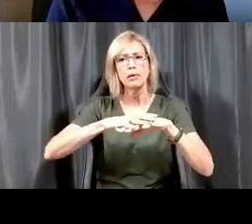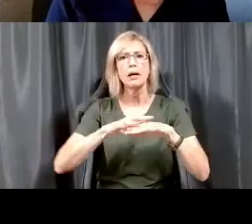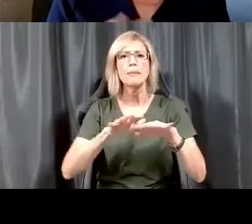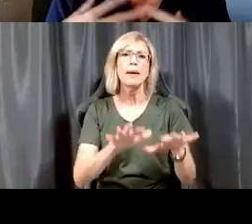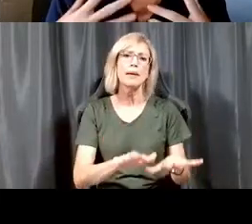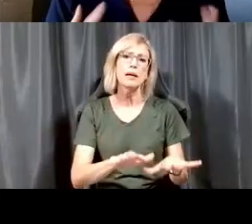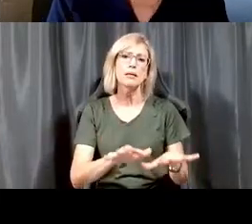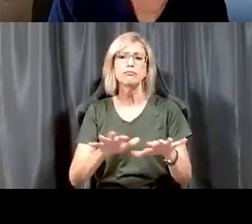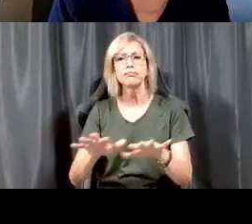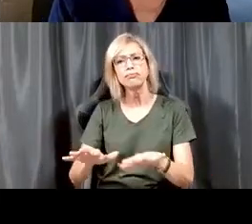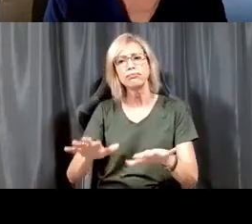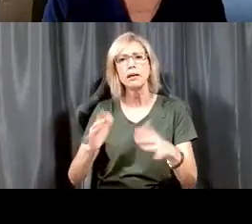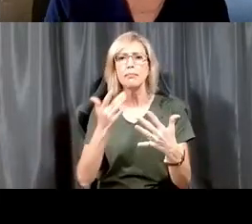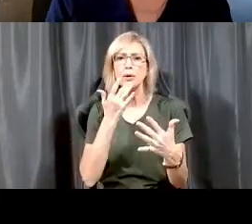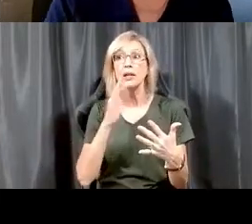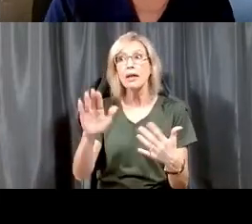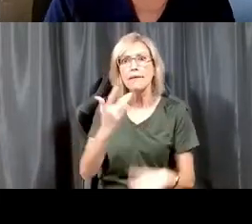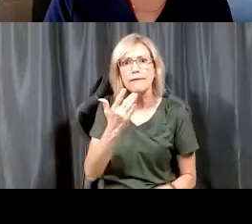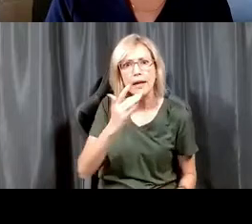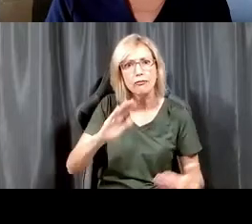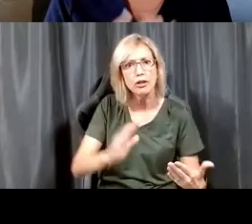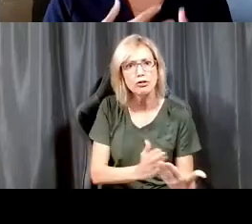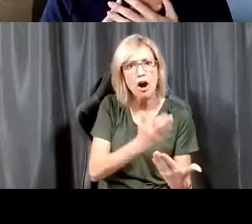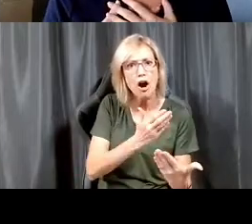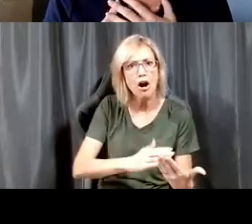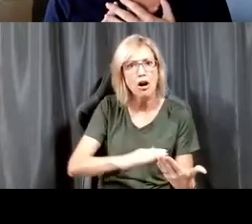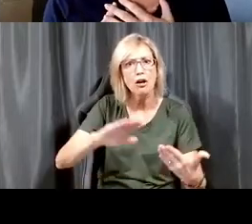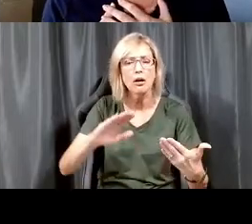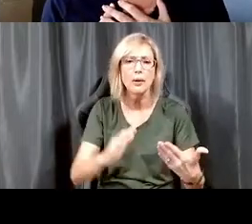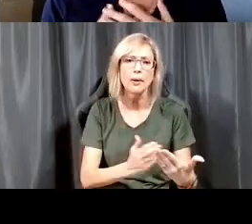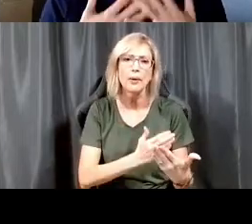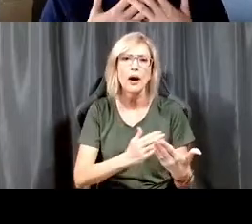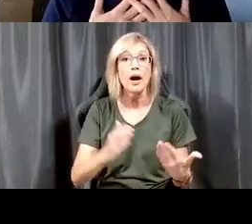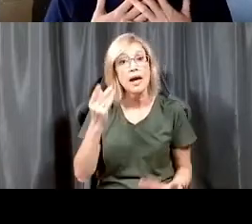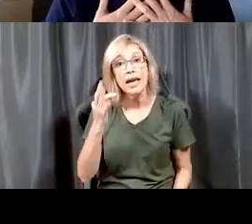Having their favorite song. If they love it when mom sinks , or they love it when